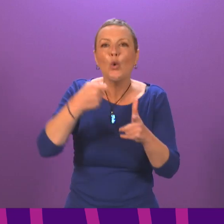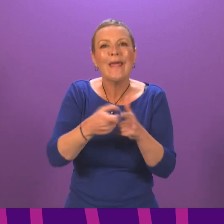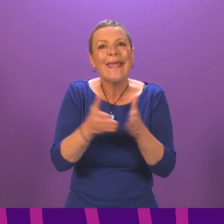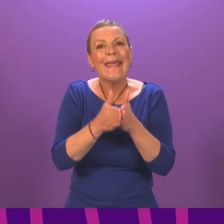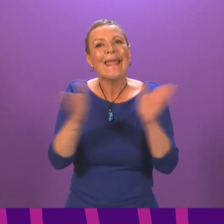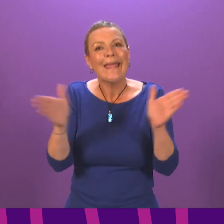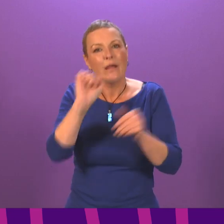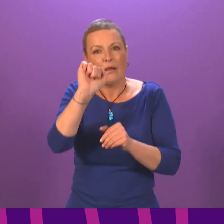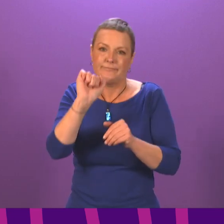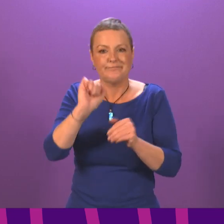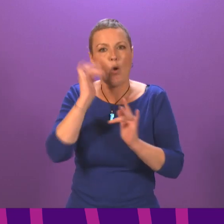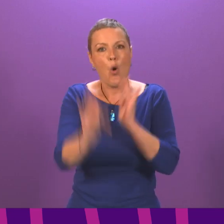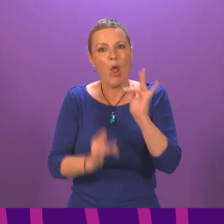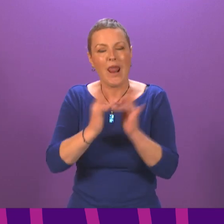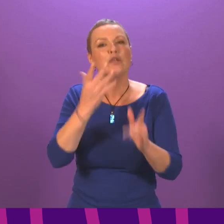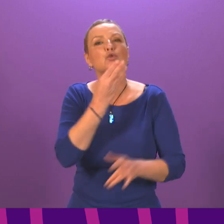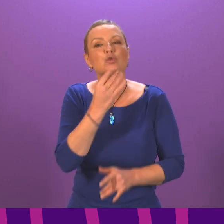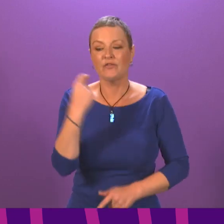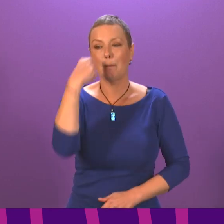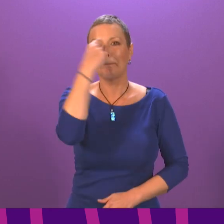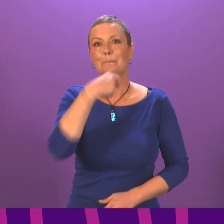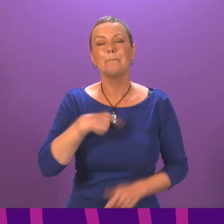for the polymerase chain reaction test. That system works well, although, obviously, there